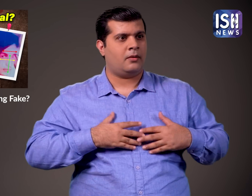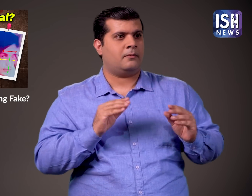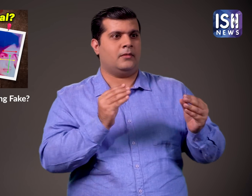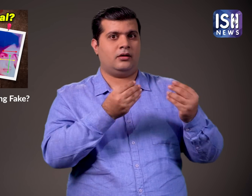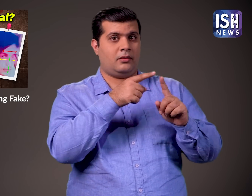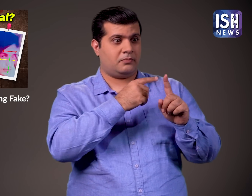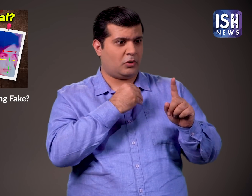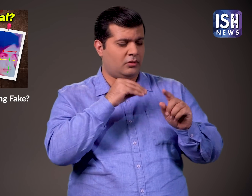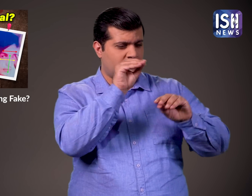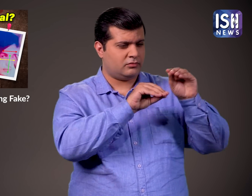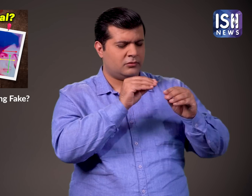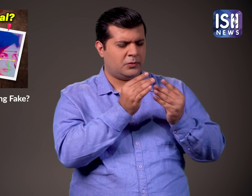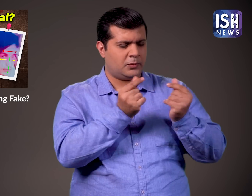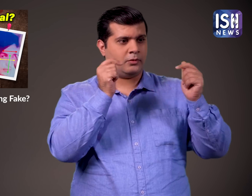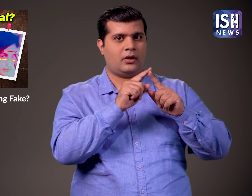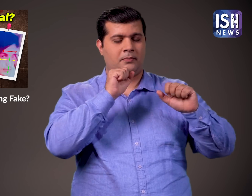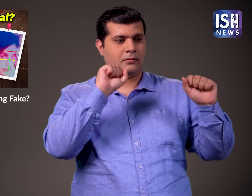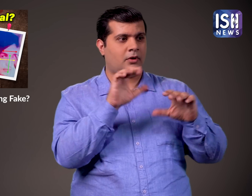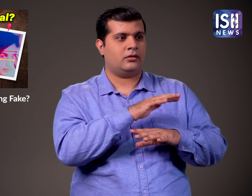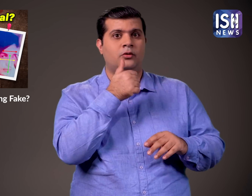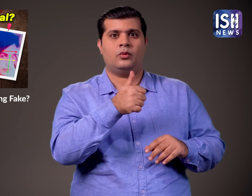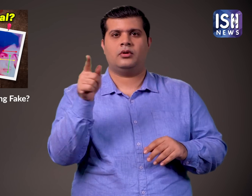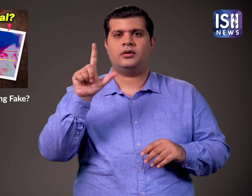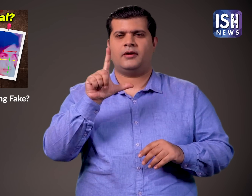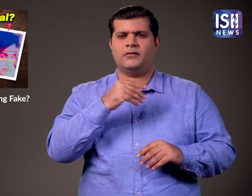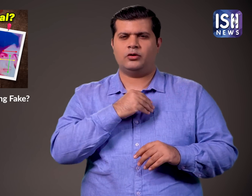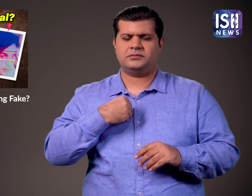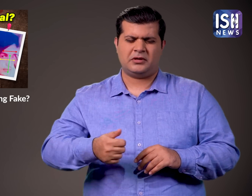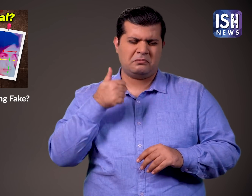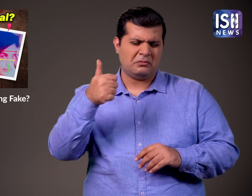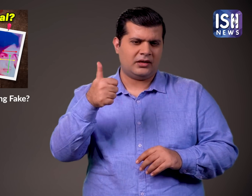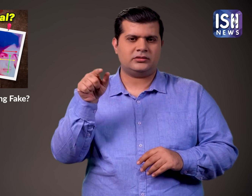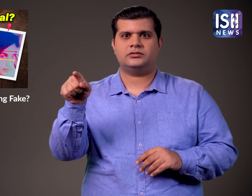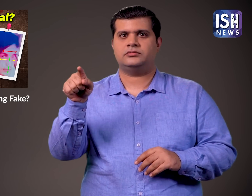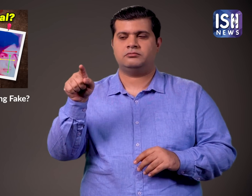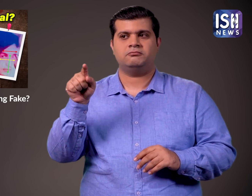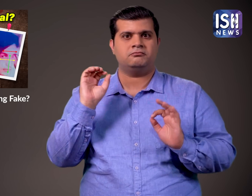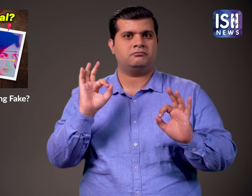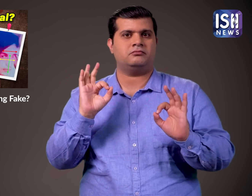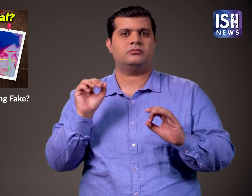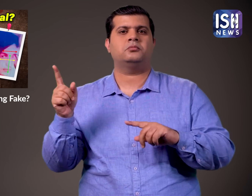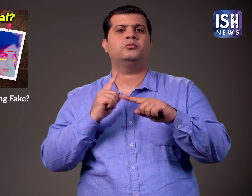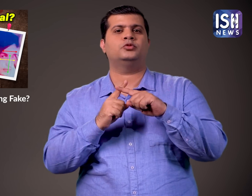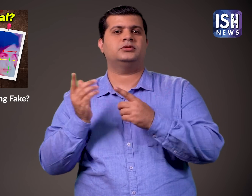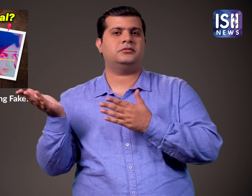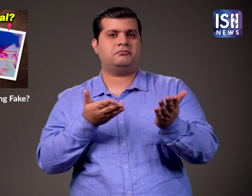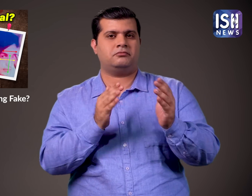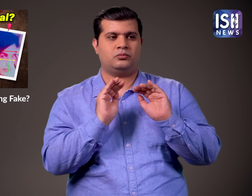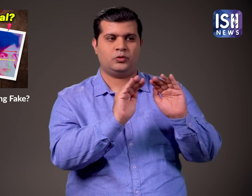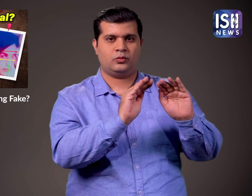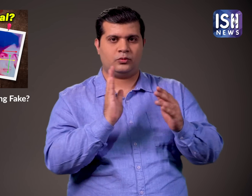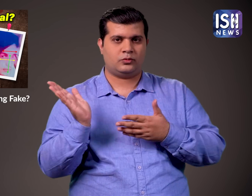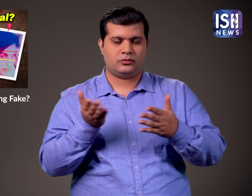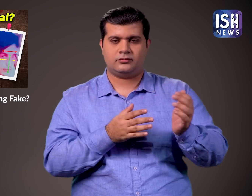He said that Saif is recovering after the surgery and it is a miracle done by Lilavati Hospital doctors.